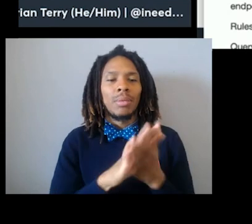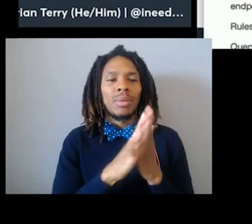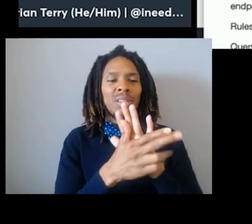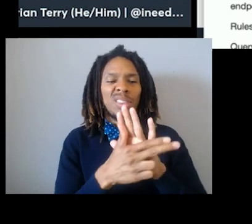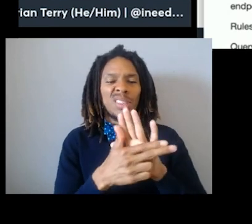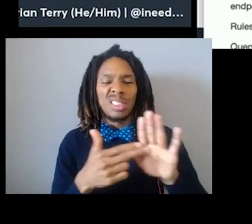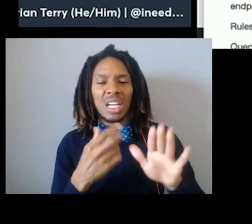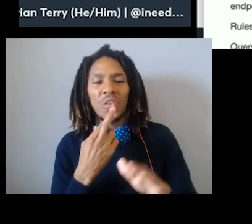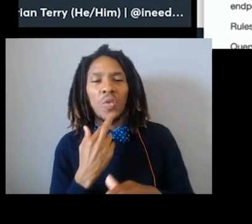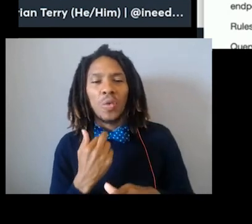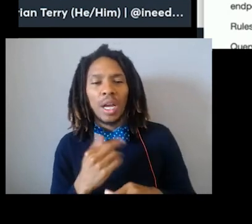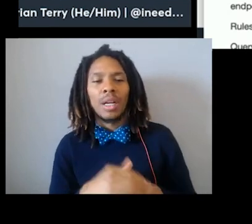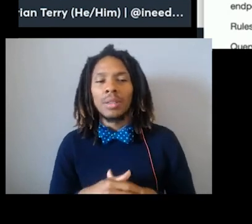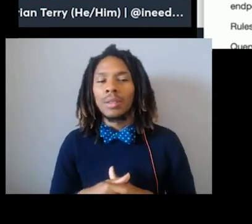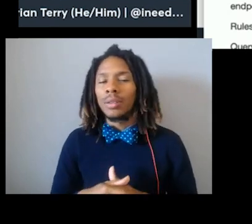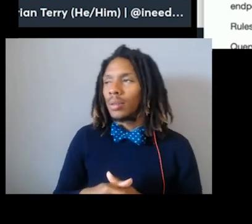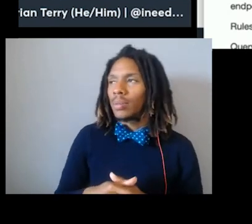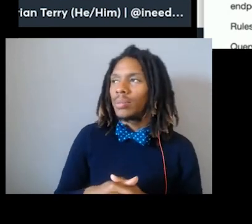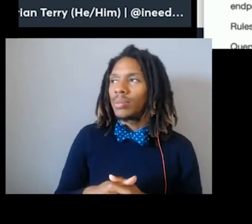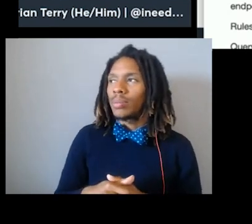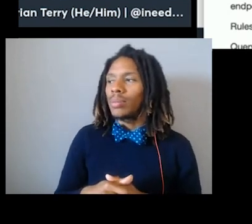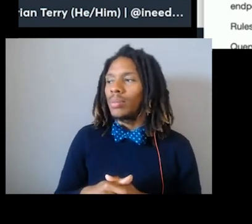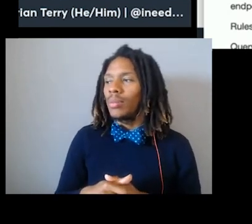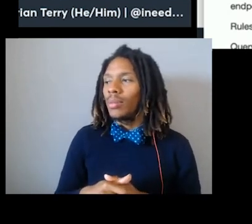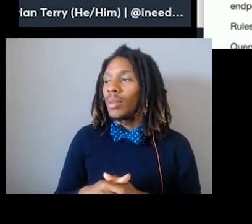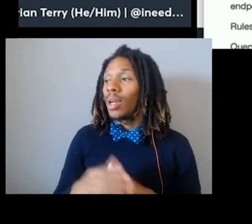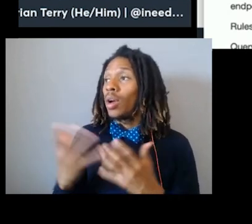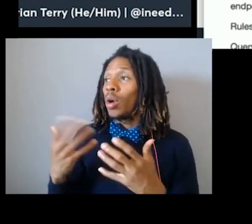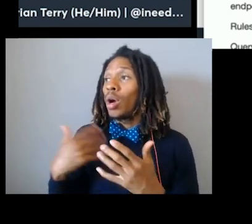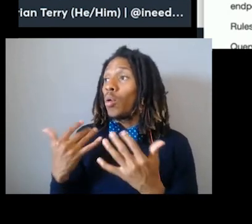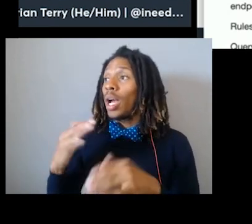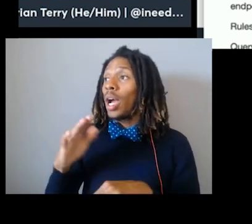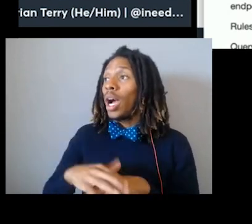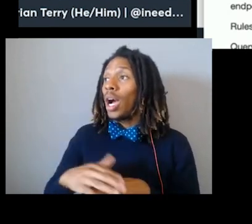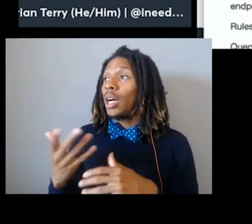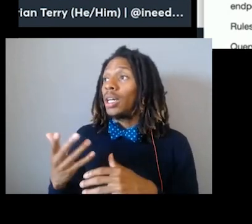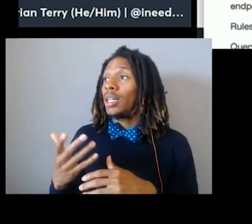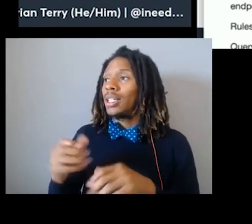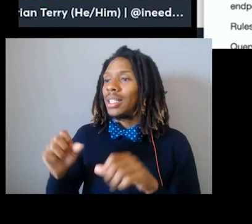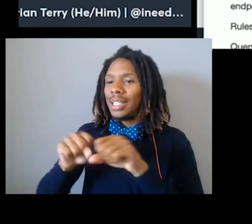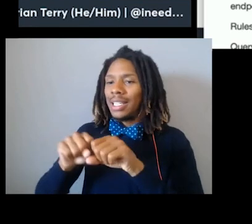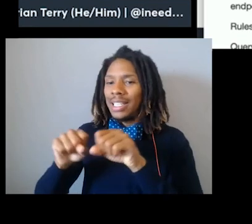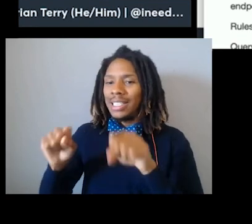And, yeah what we're waiting on right now is really just the system to check